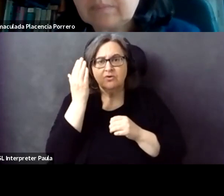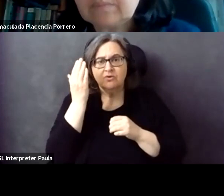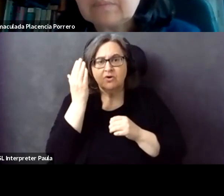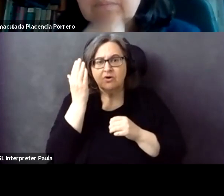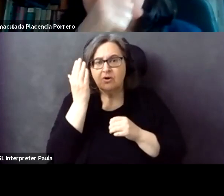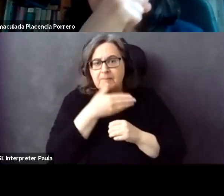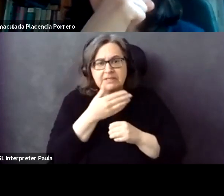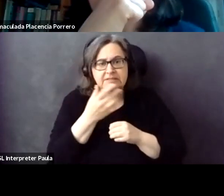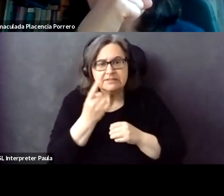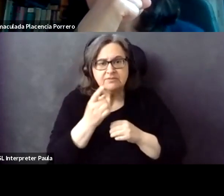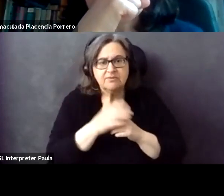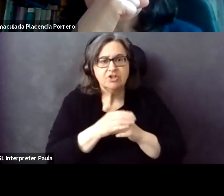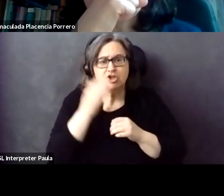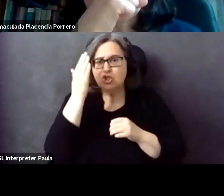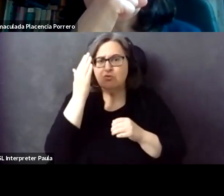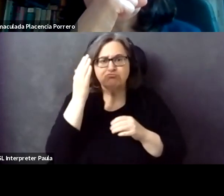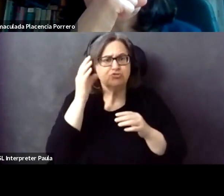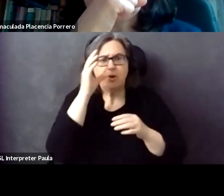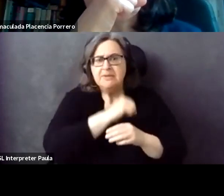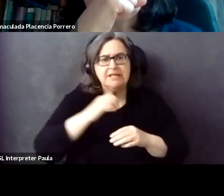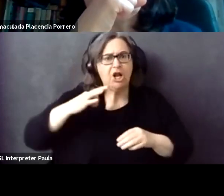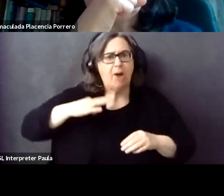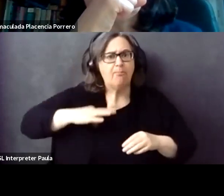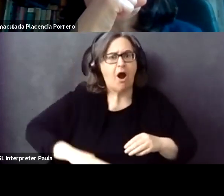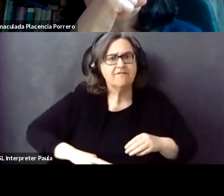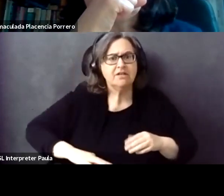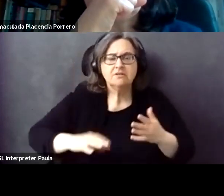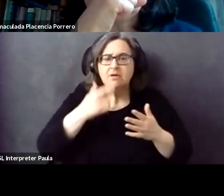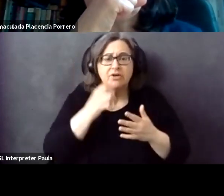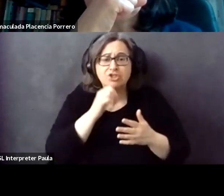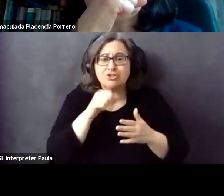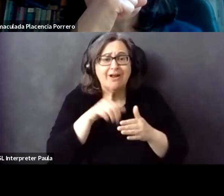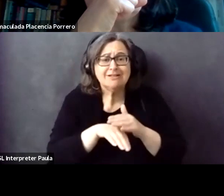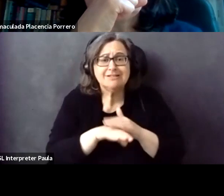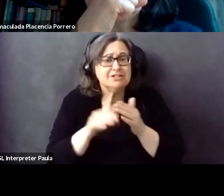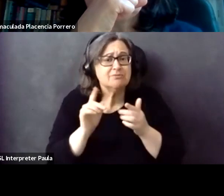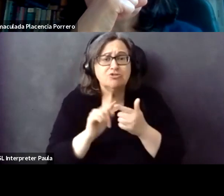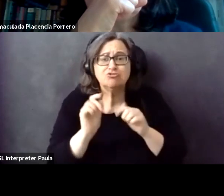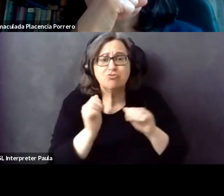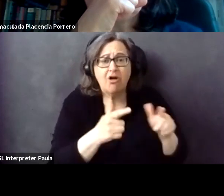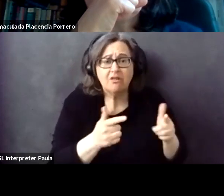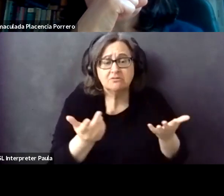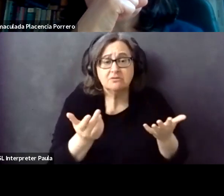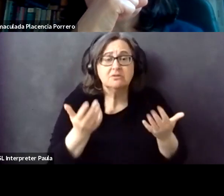the tool is that it gives you a view on the turn over you miss, so the profit you